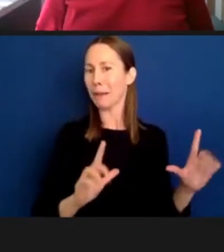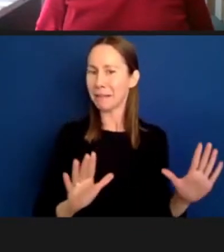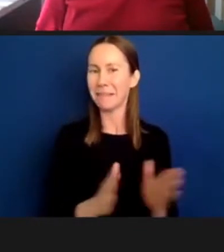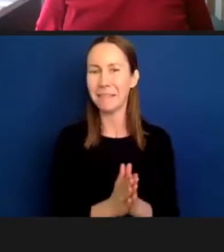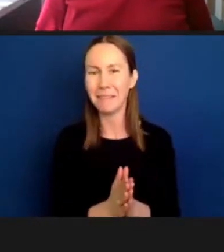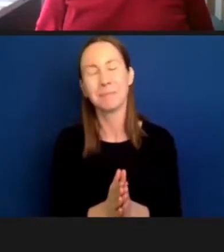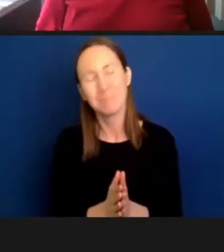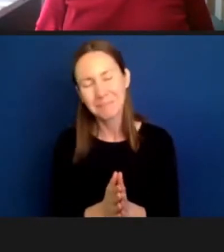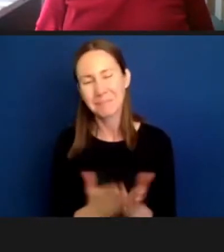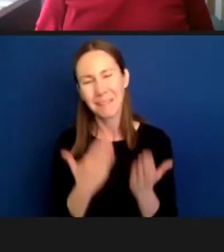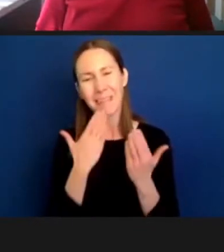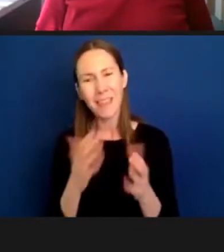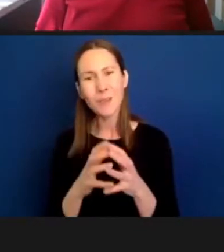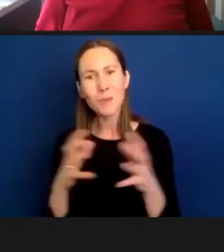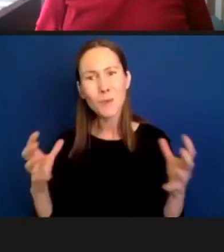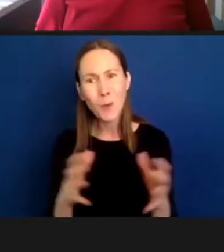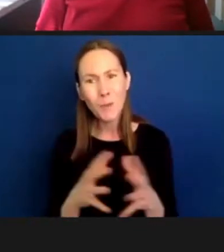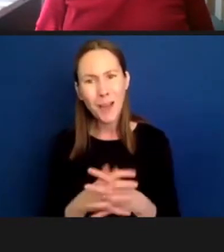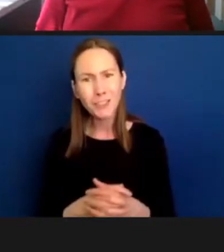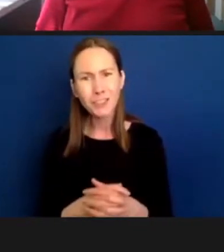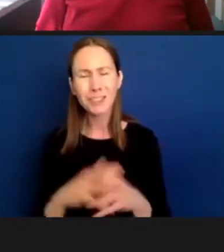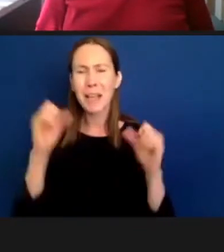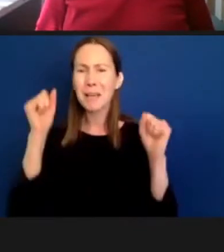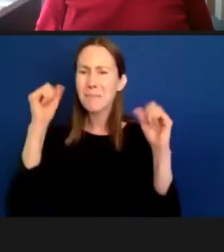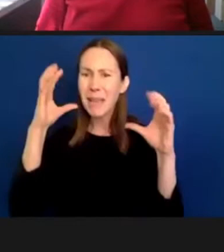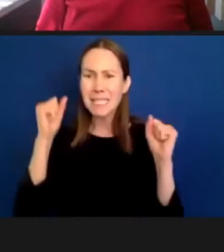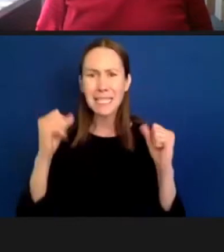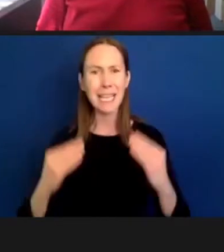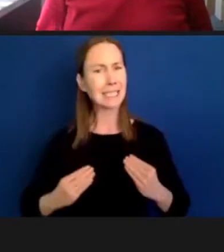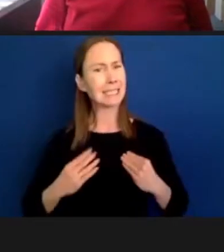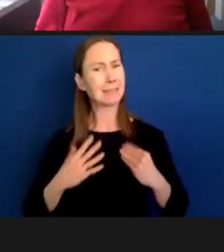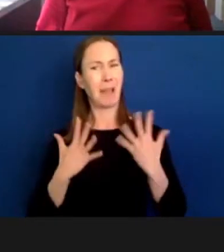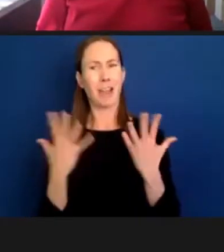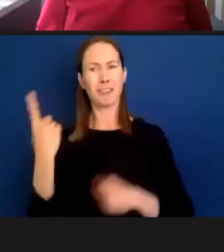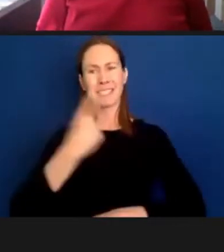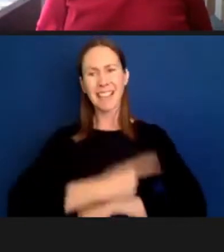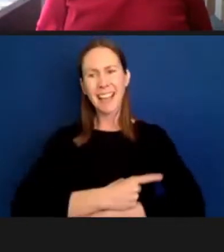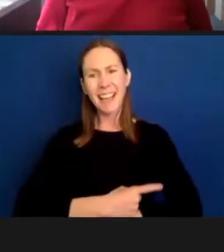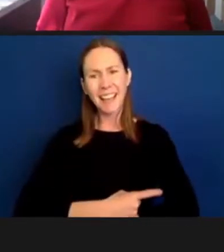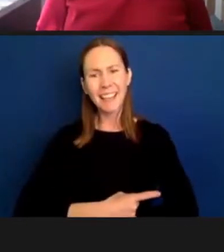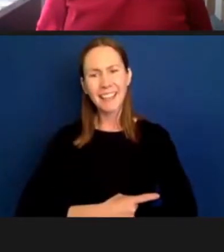That was an amazing and inspiring day.